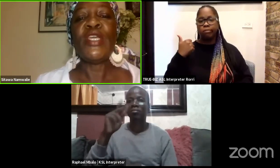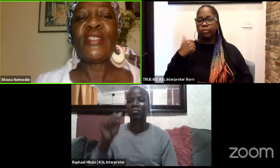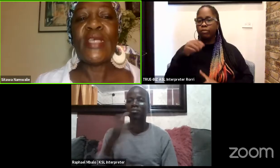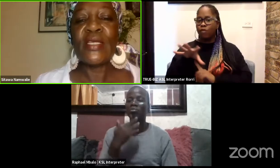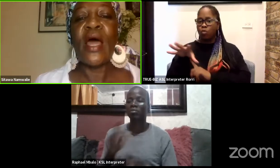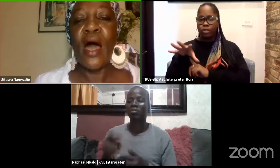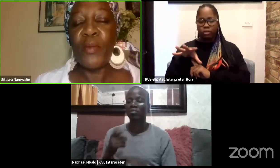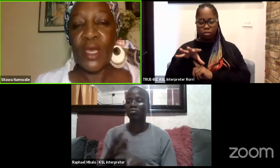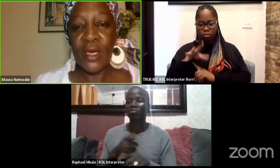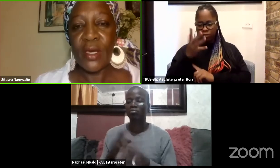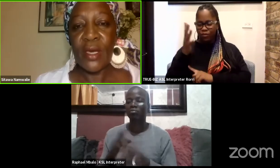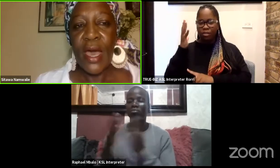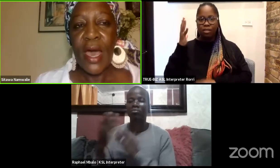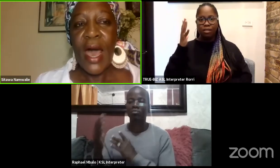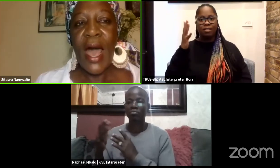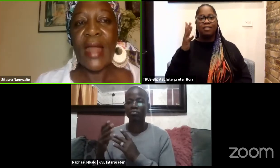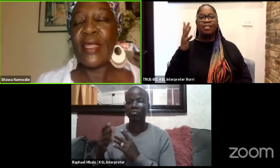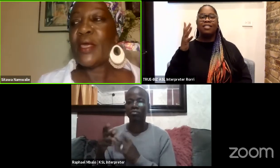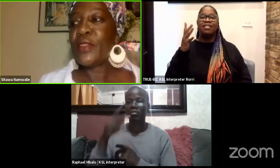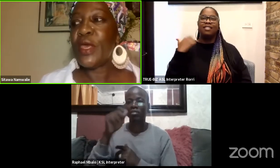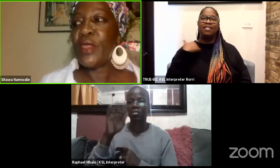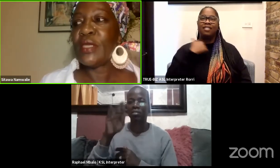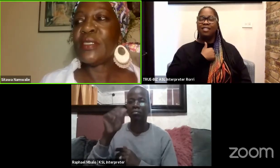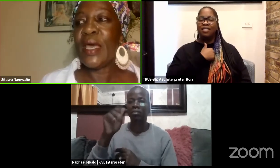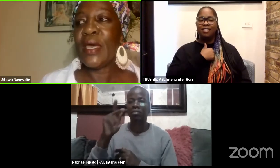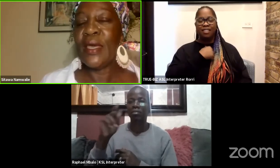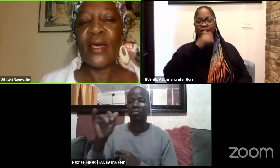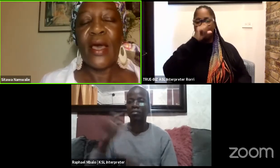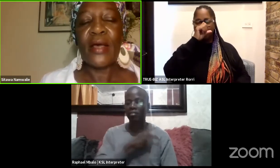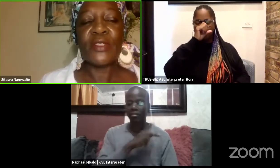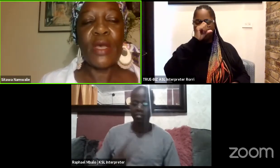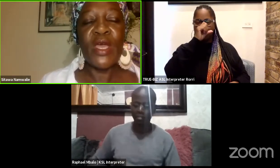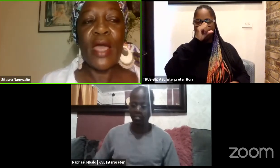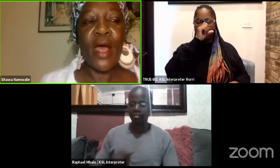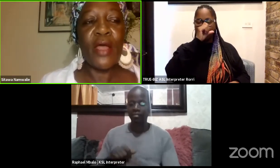So he sent an army and they say, something I read